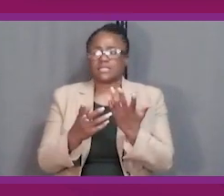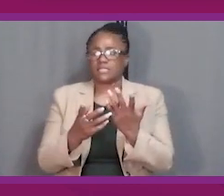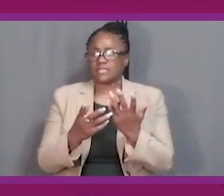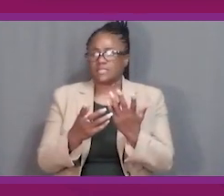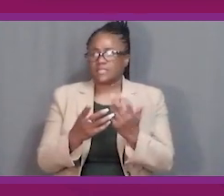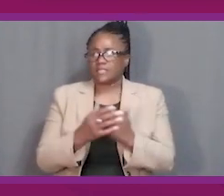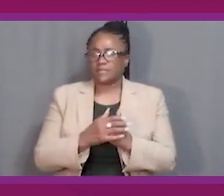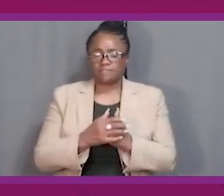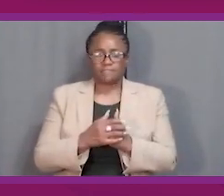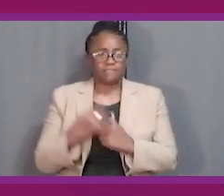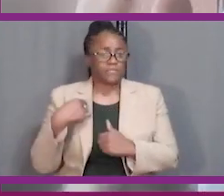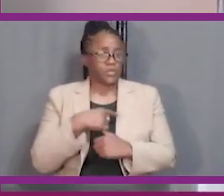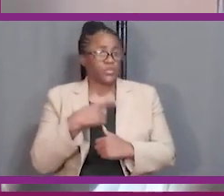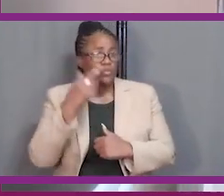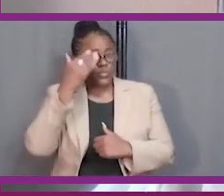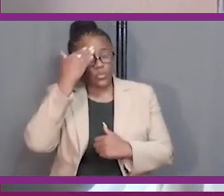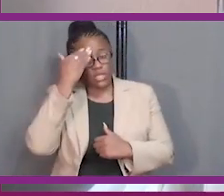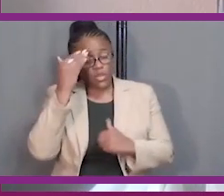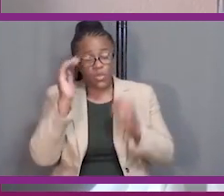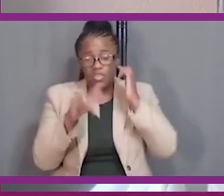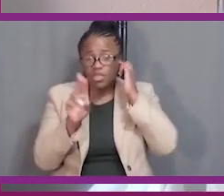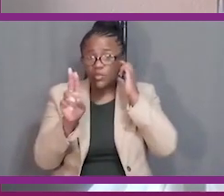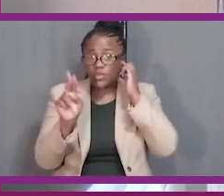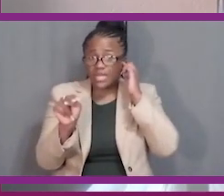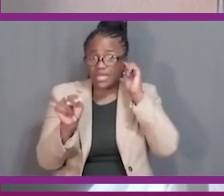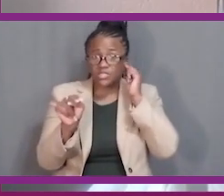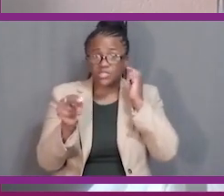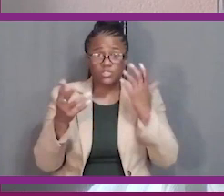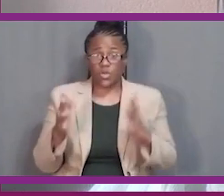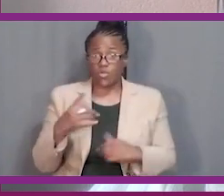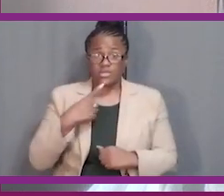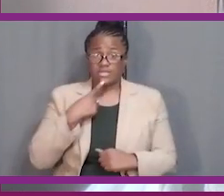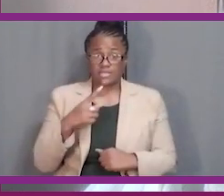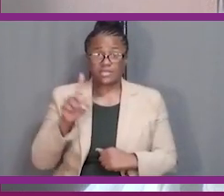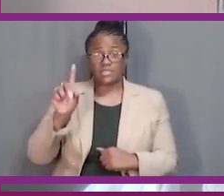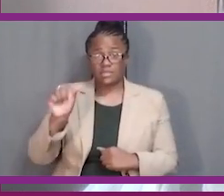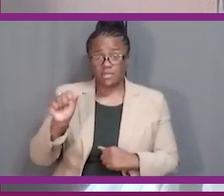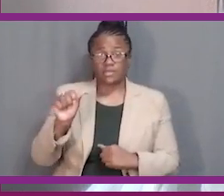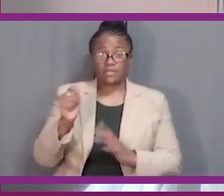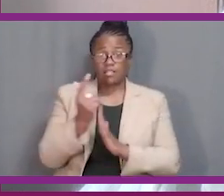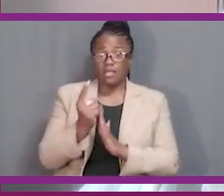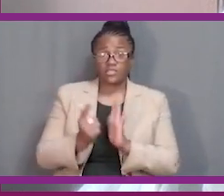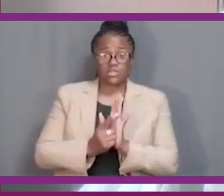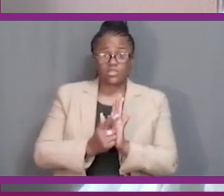disability legislation, only 45 countries have anti-discrimination and other disability-specific